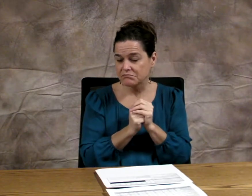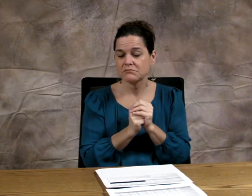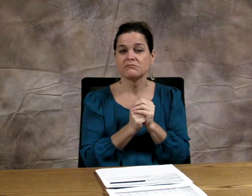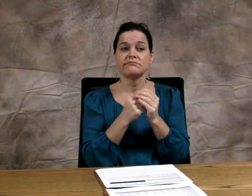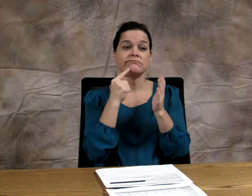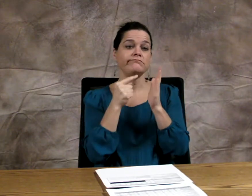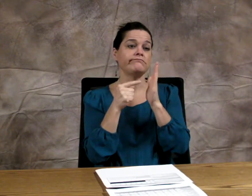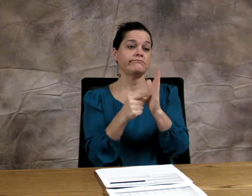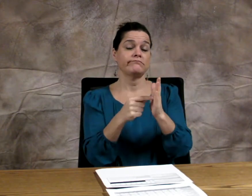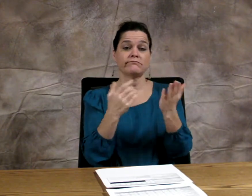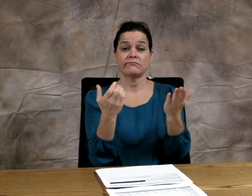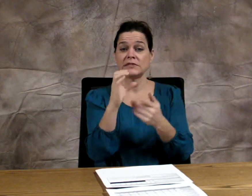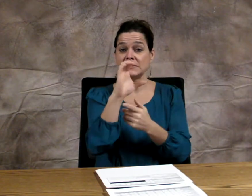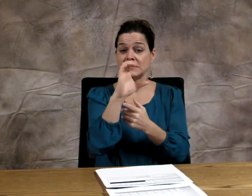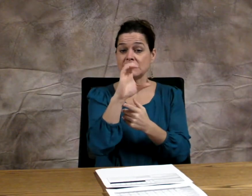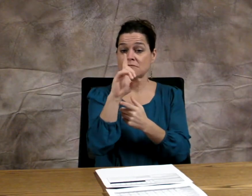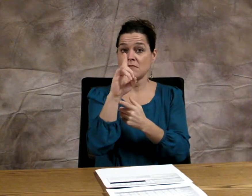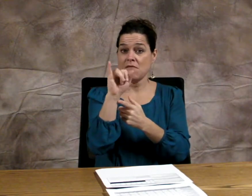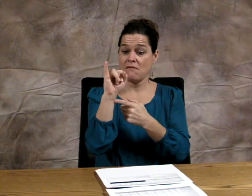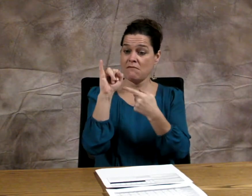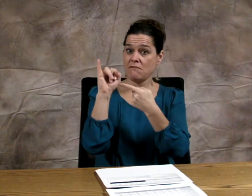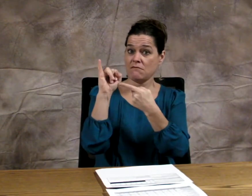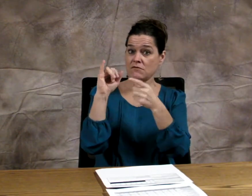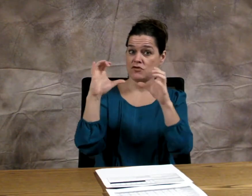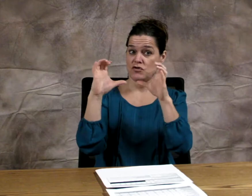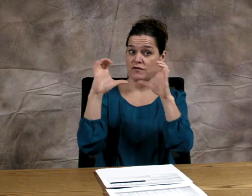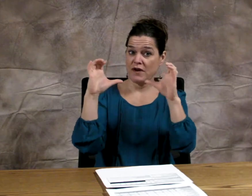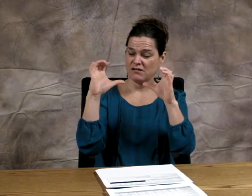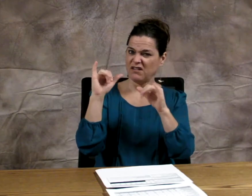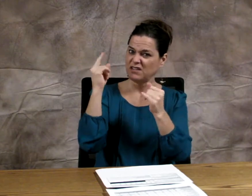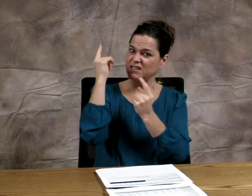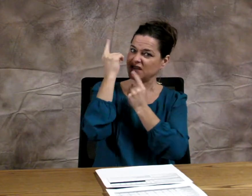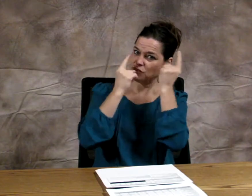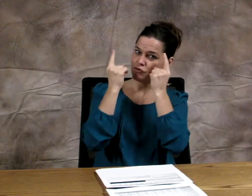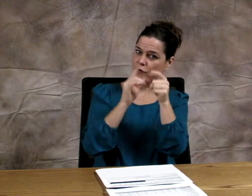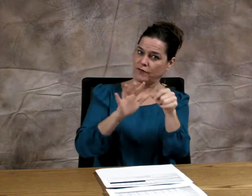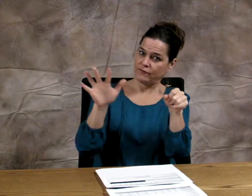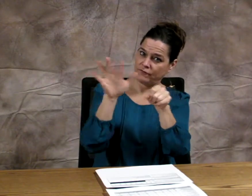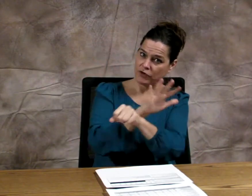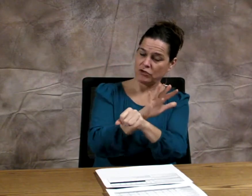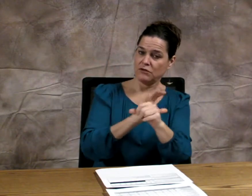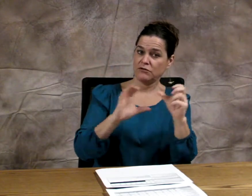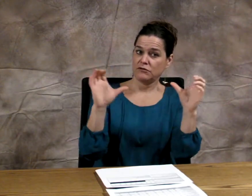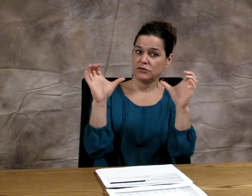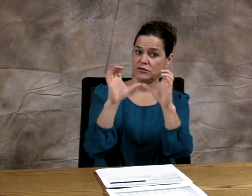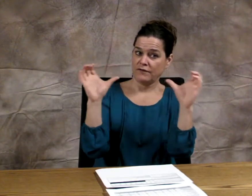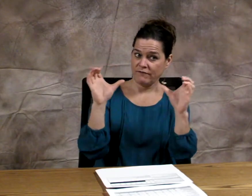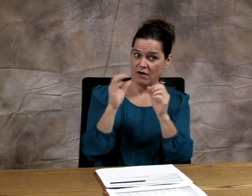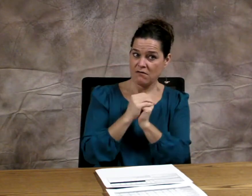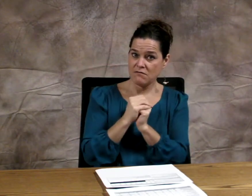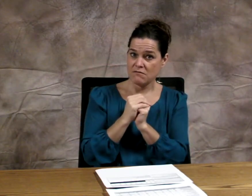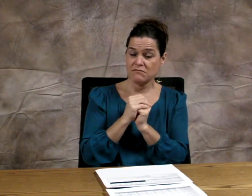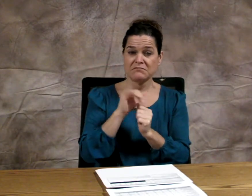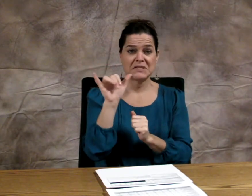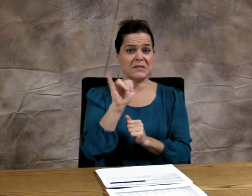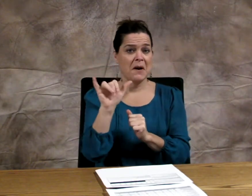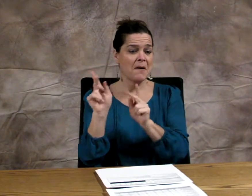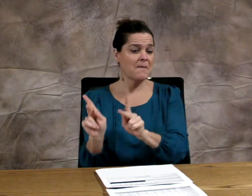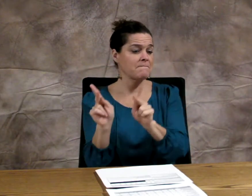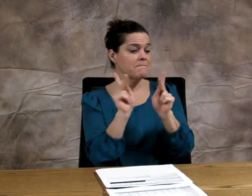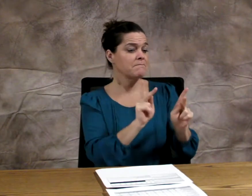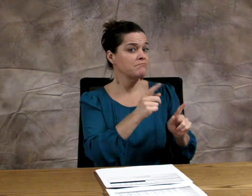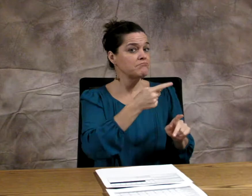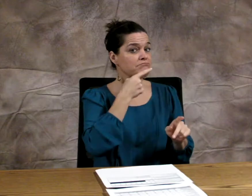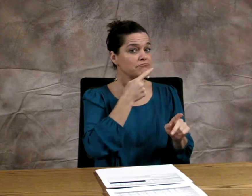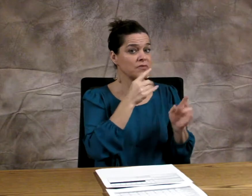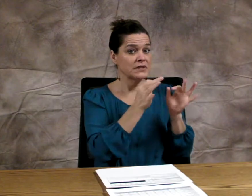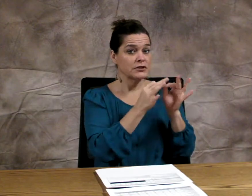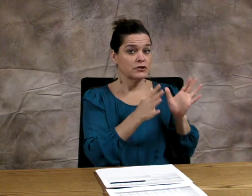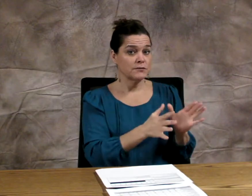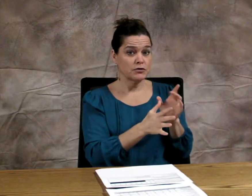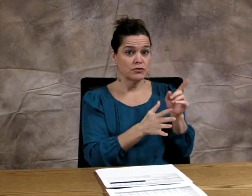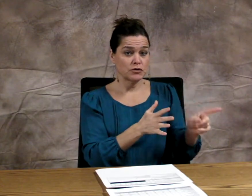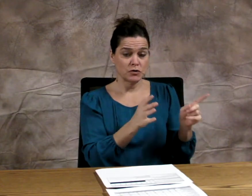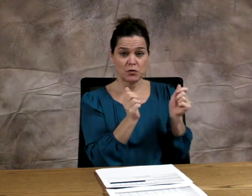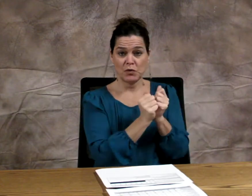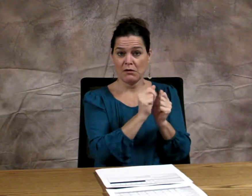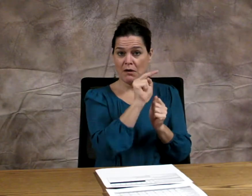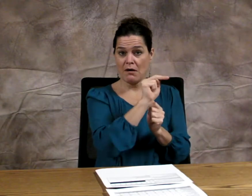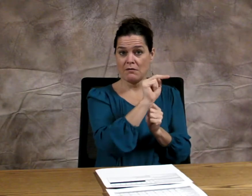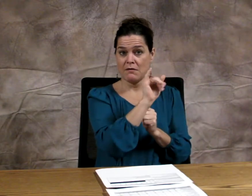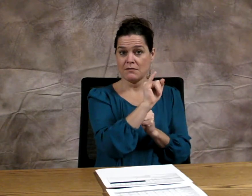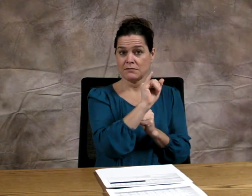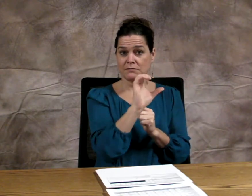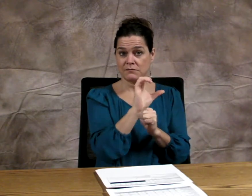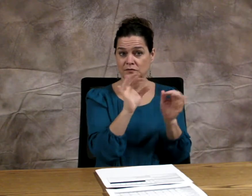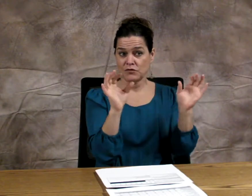One example, CDI's would be considered fully certified, as well as those who possess the NIC certification